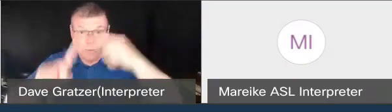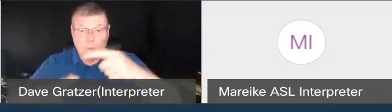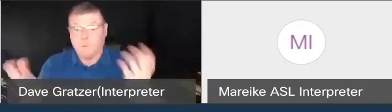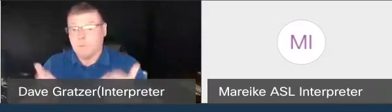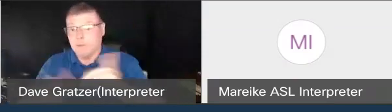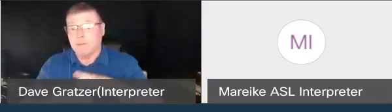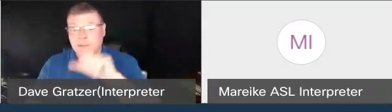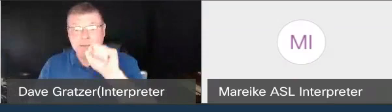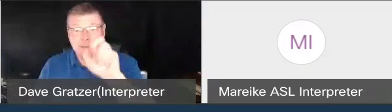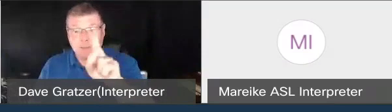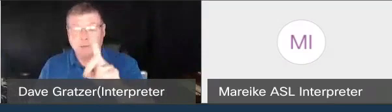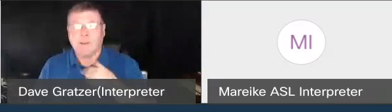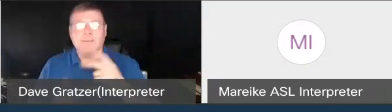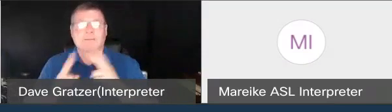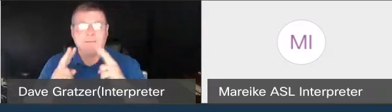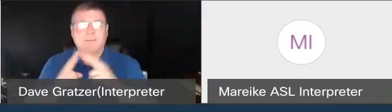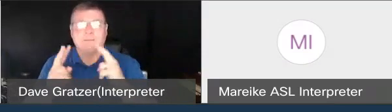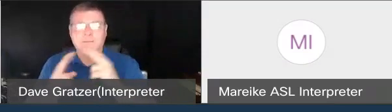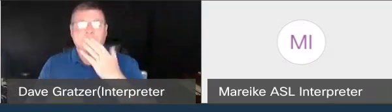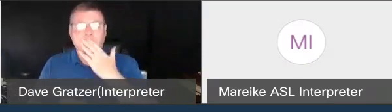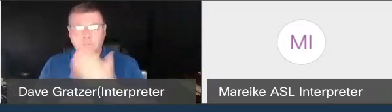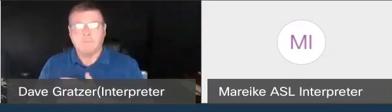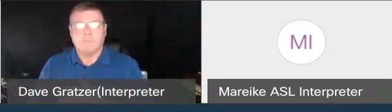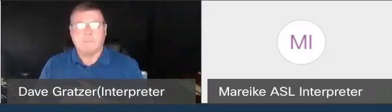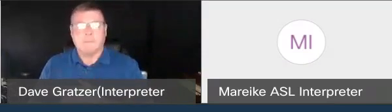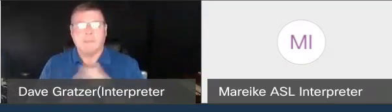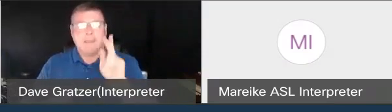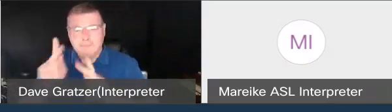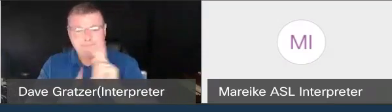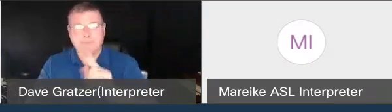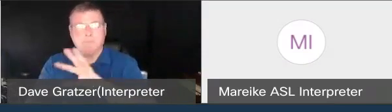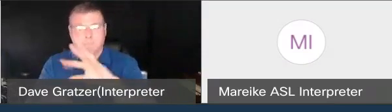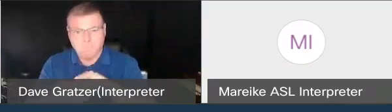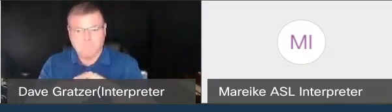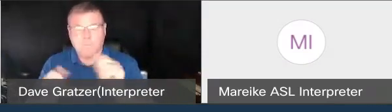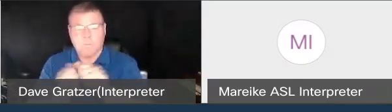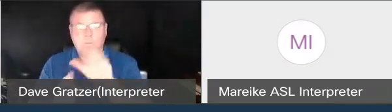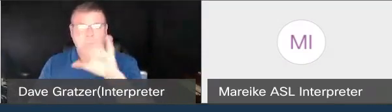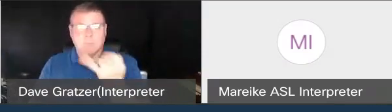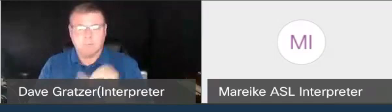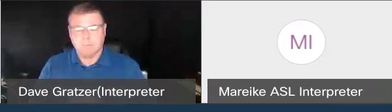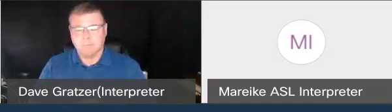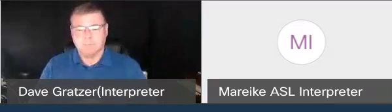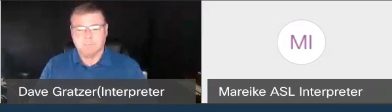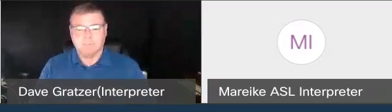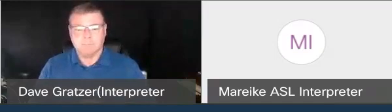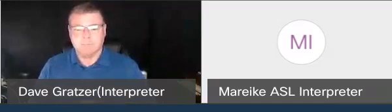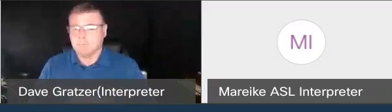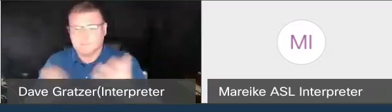really is to have very, very, very few people involved in the criminal justice system at all. That's--that's what we hope for.